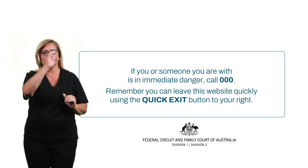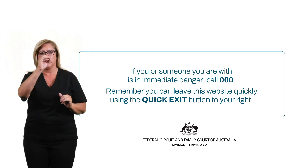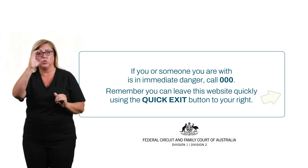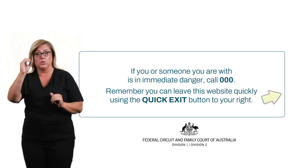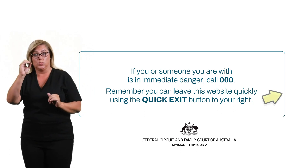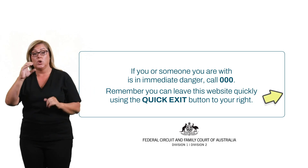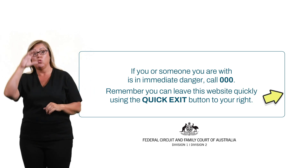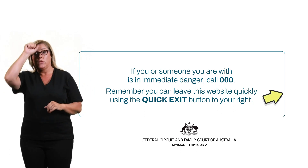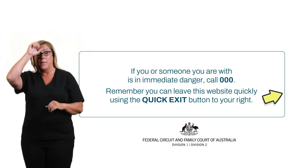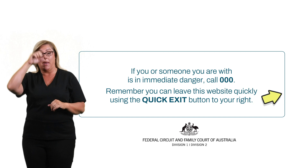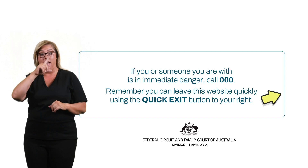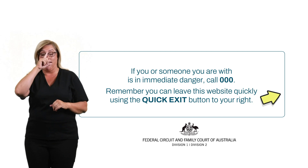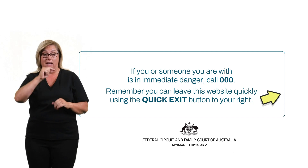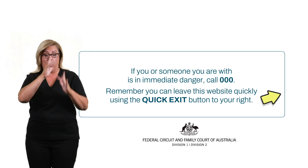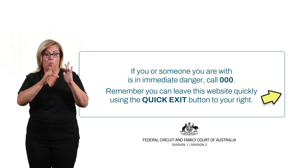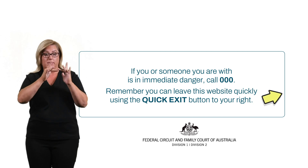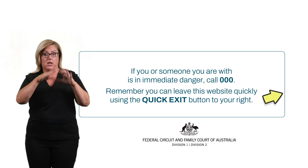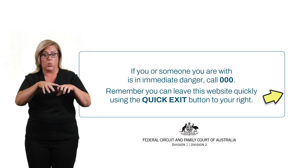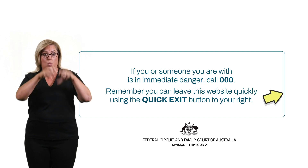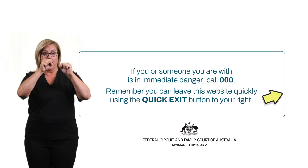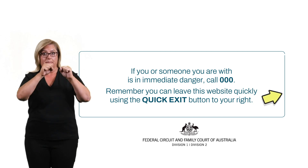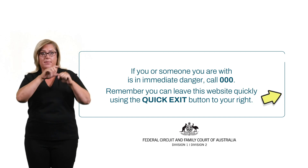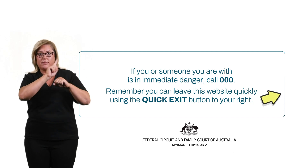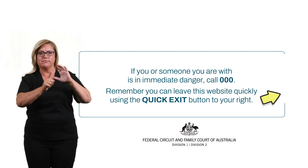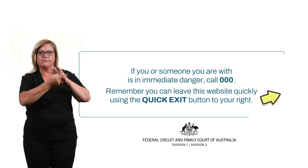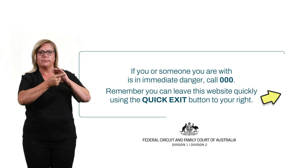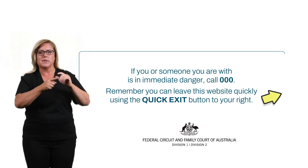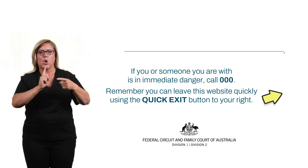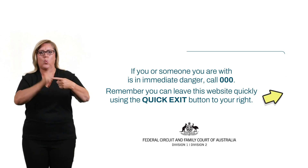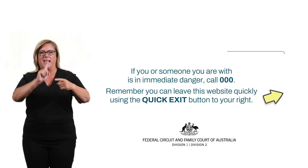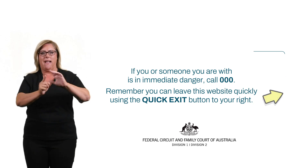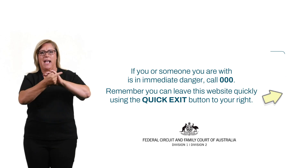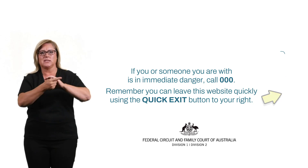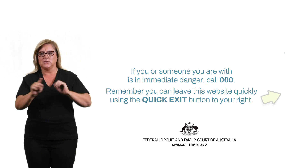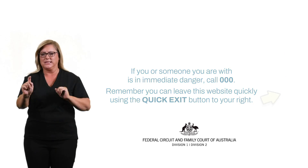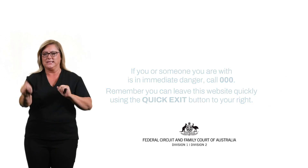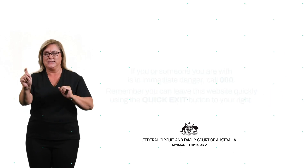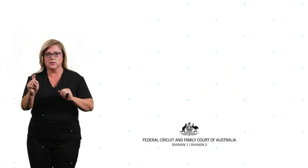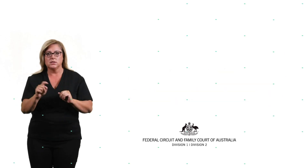Remember you can leave this website quickly using the QUICK EXIT button to your right.